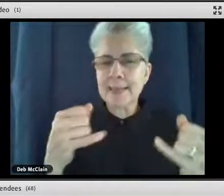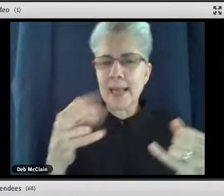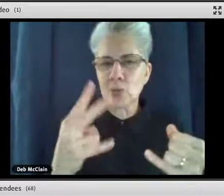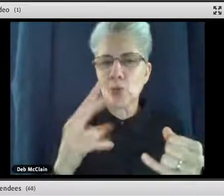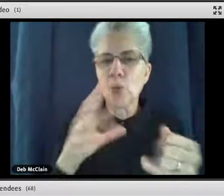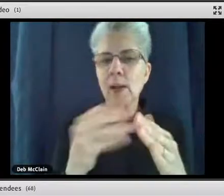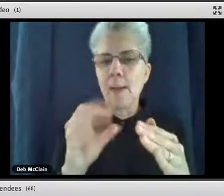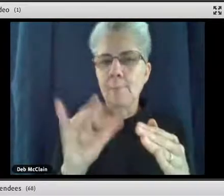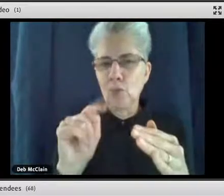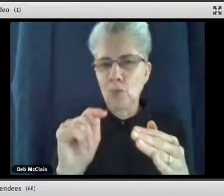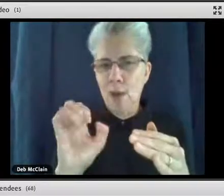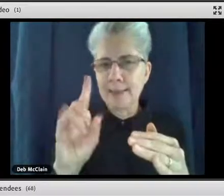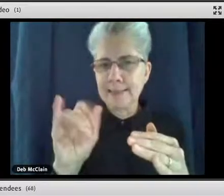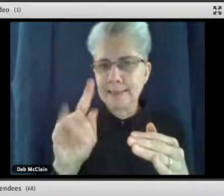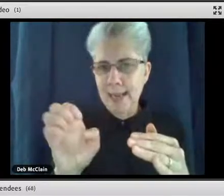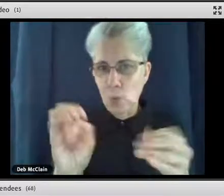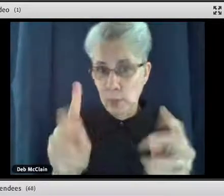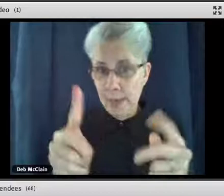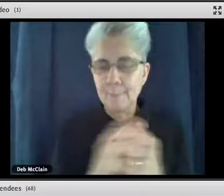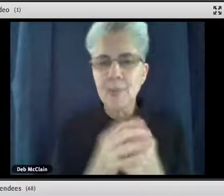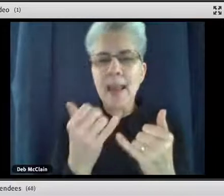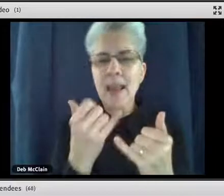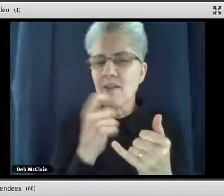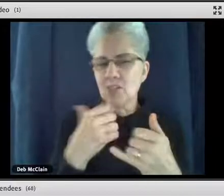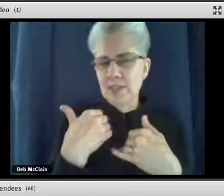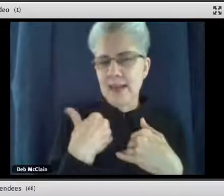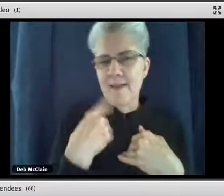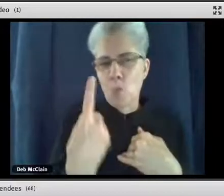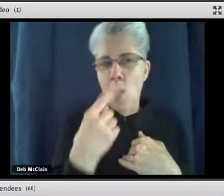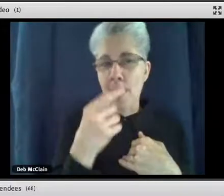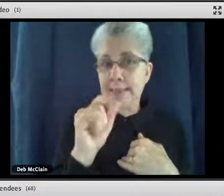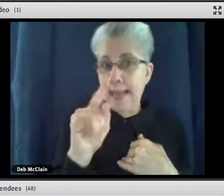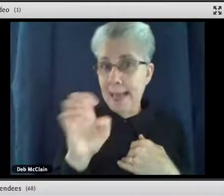and then in Date 2, my copyright date, okay?